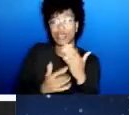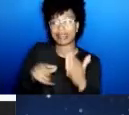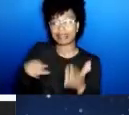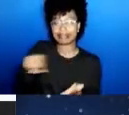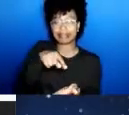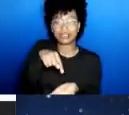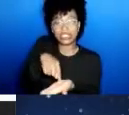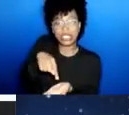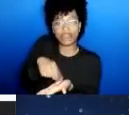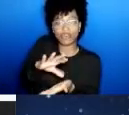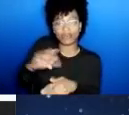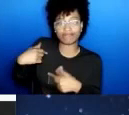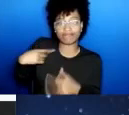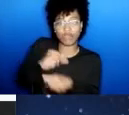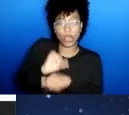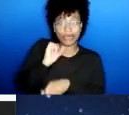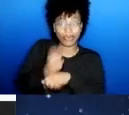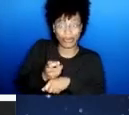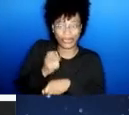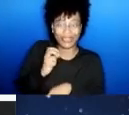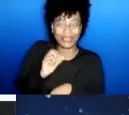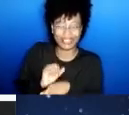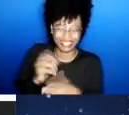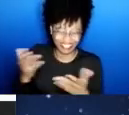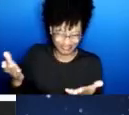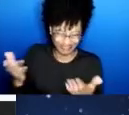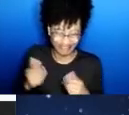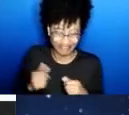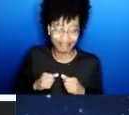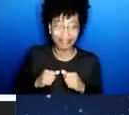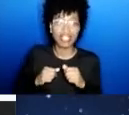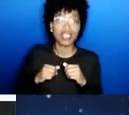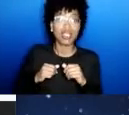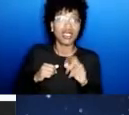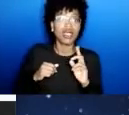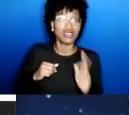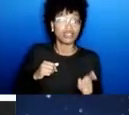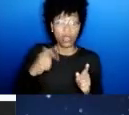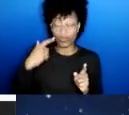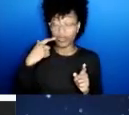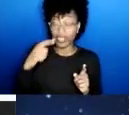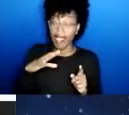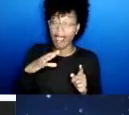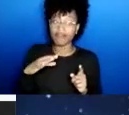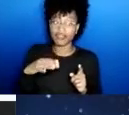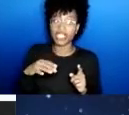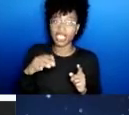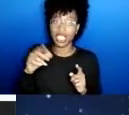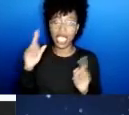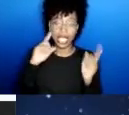audio functions that we have in the presentations. 06:35:00 You can load up any kind of audio